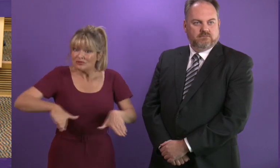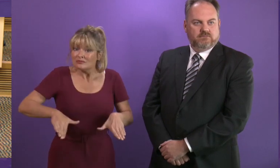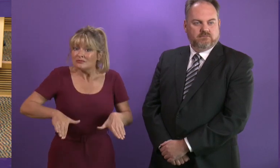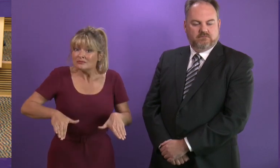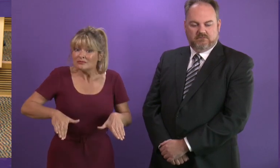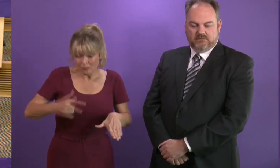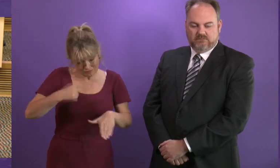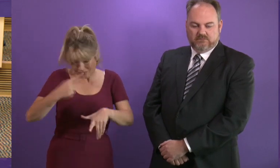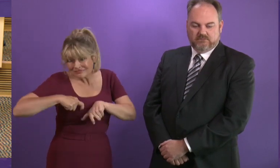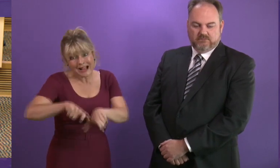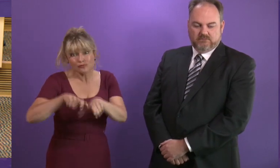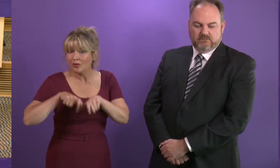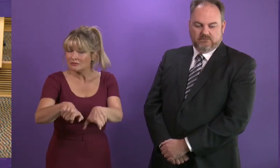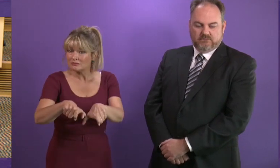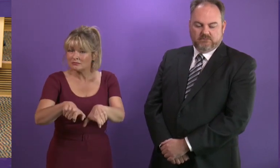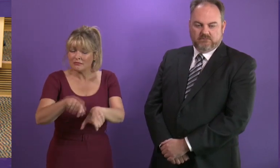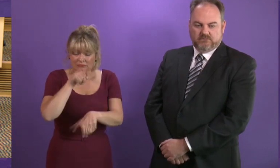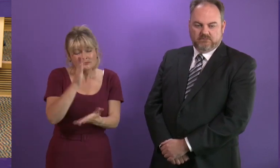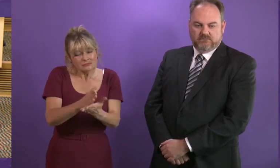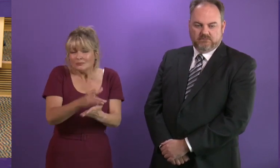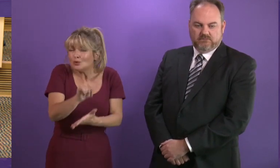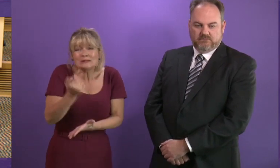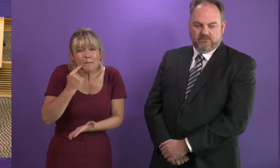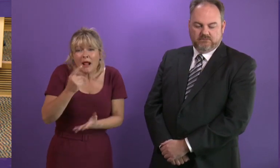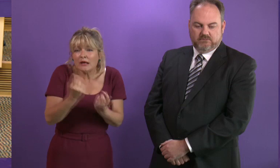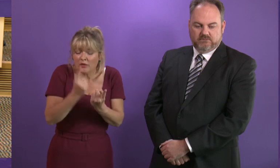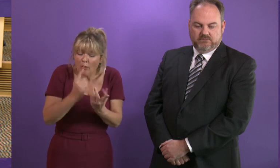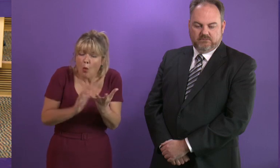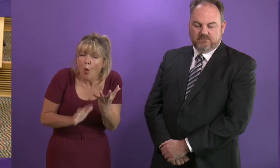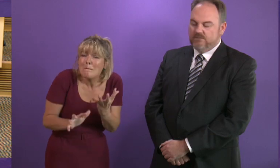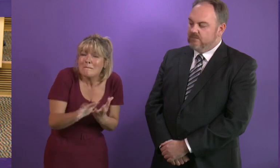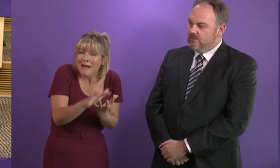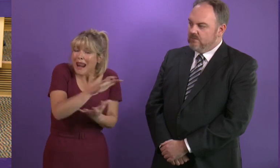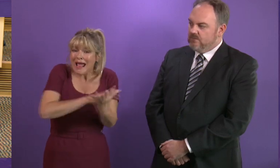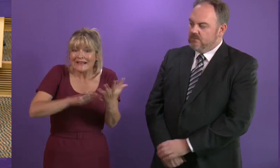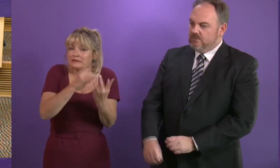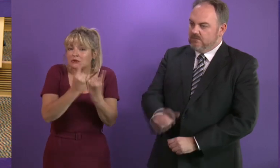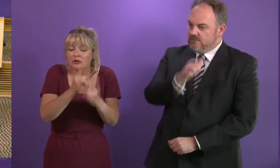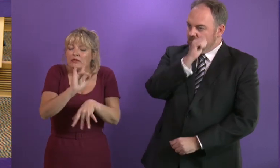These are complex issues. By their very nature, they are sensitive and often controversial